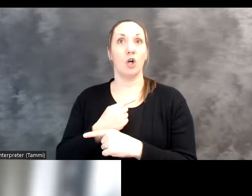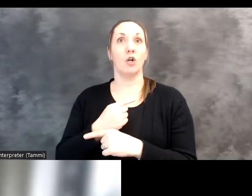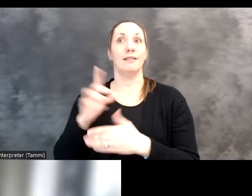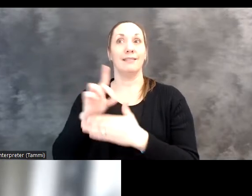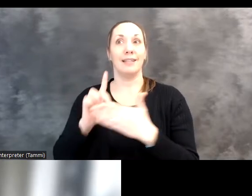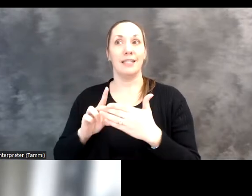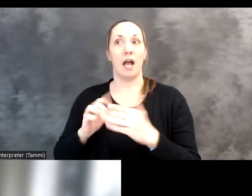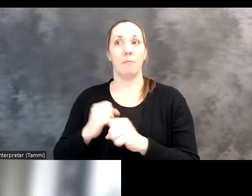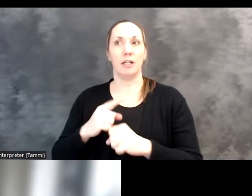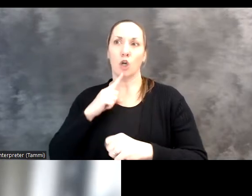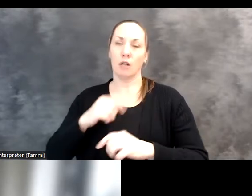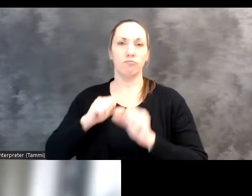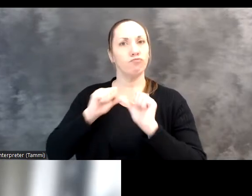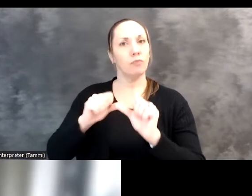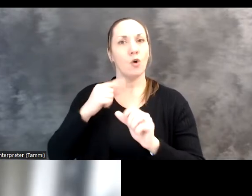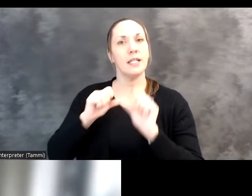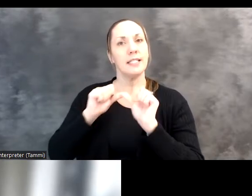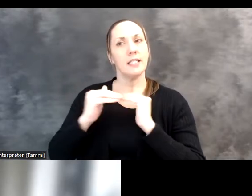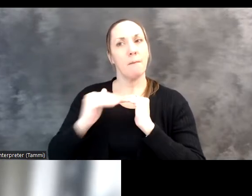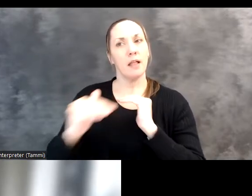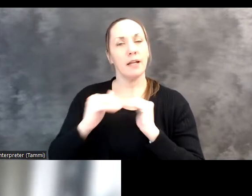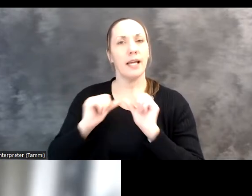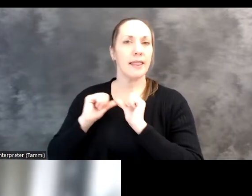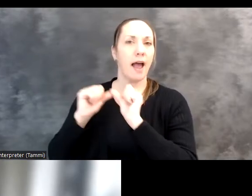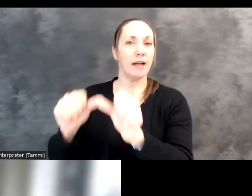FDA and how we're making sure that there